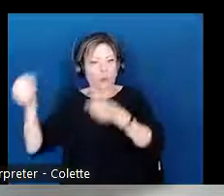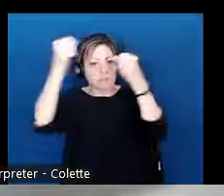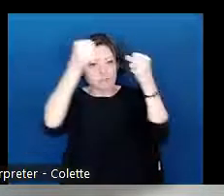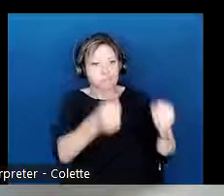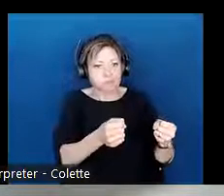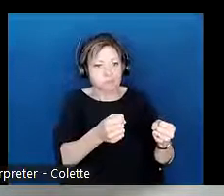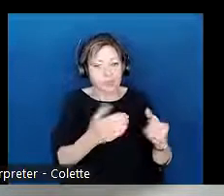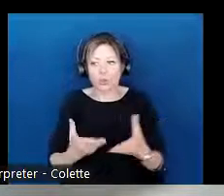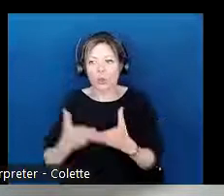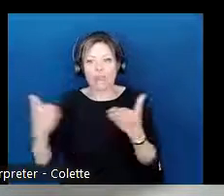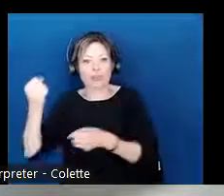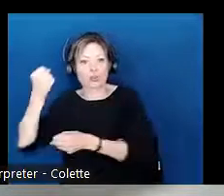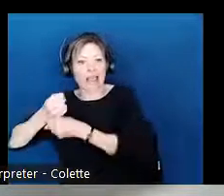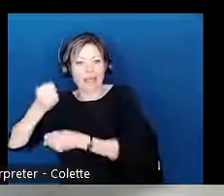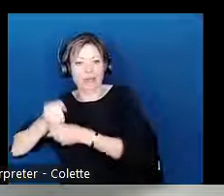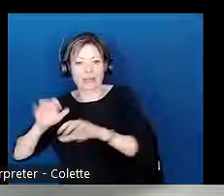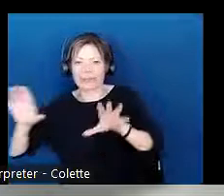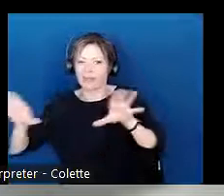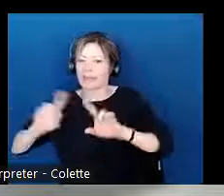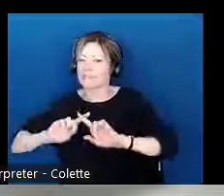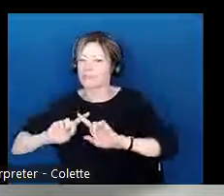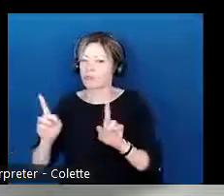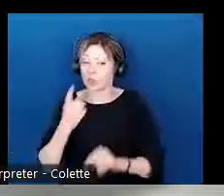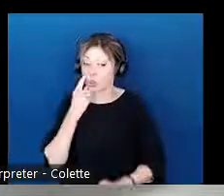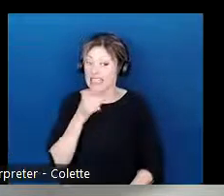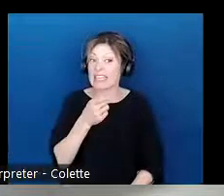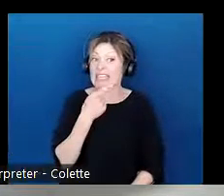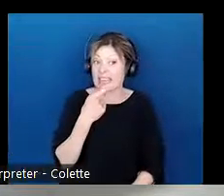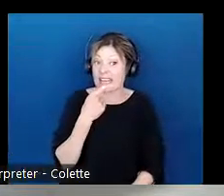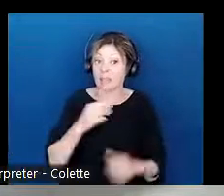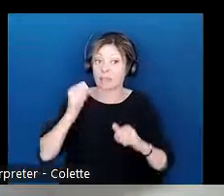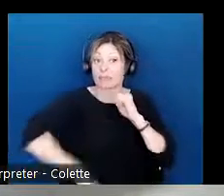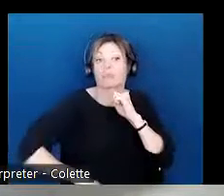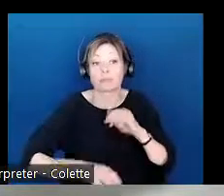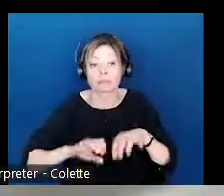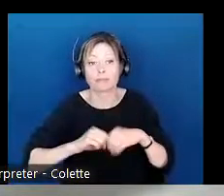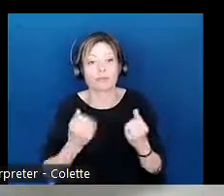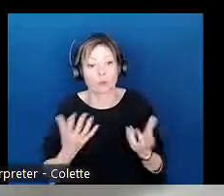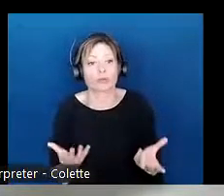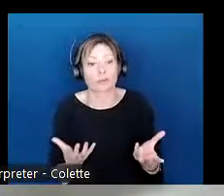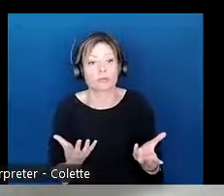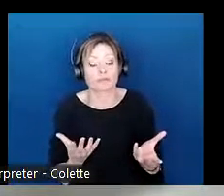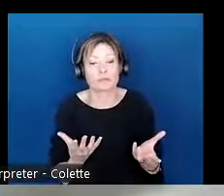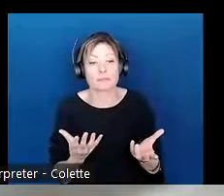you see the second one here is broken so um that you know we do try and stress as there